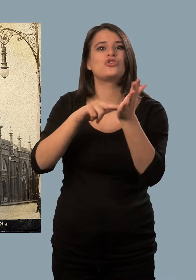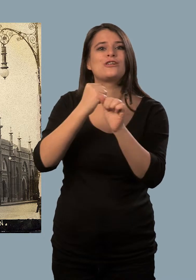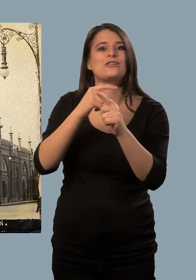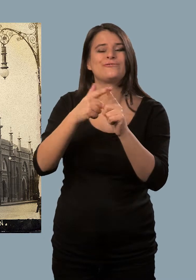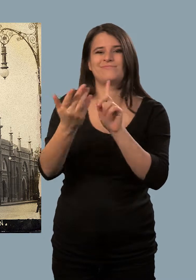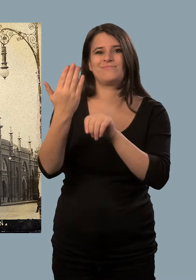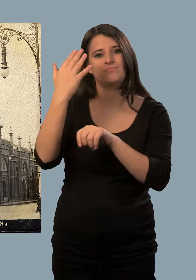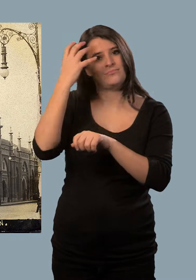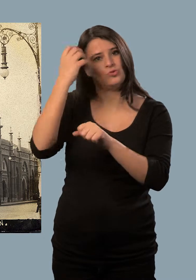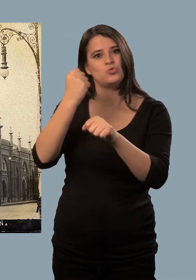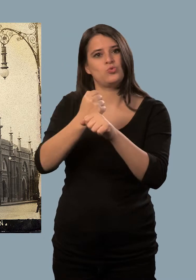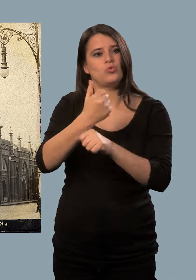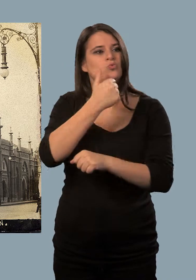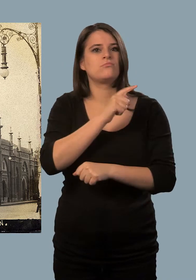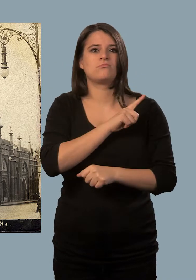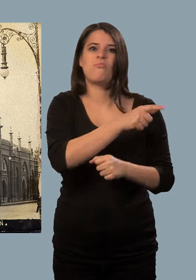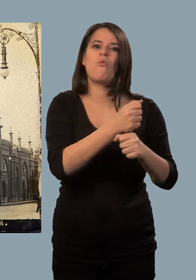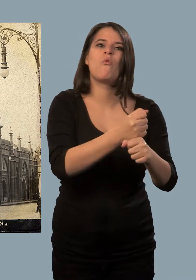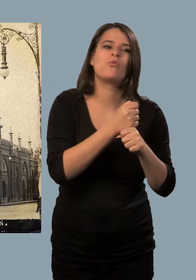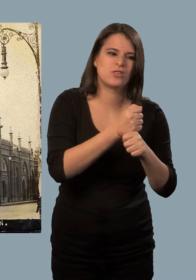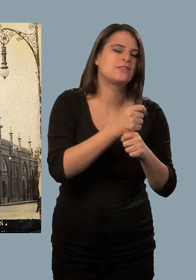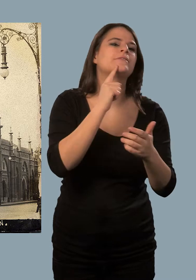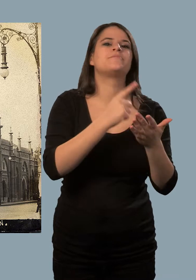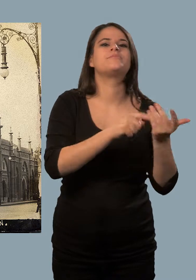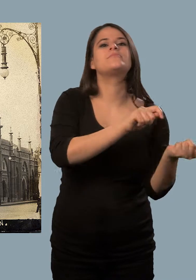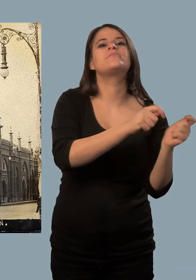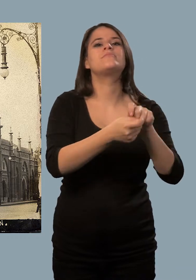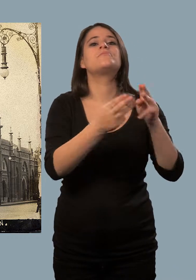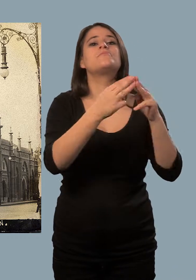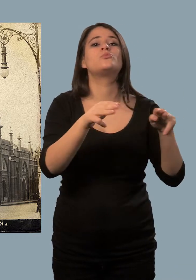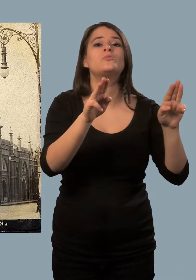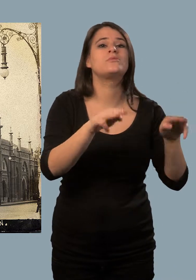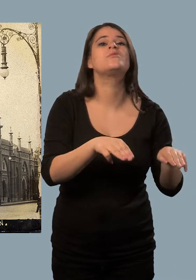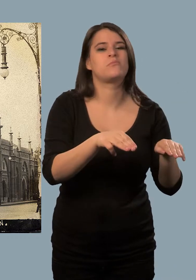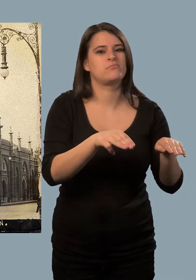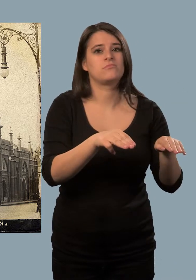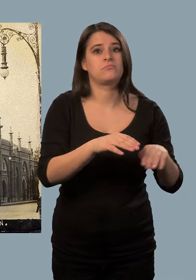a stable complex built for George IV, Brighton Museum was one of the first purpose-built